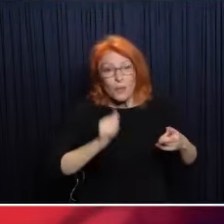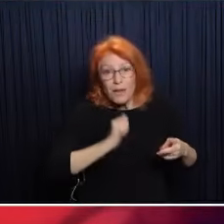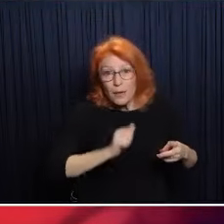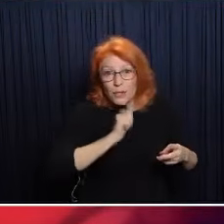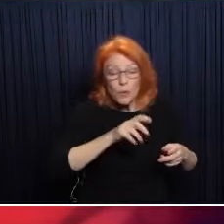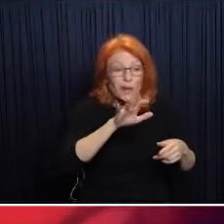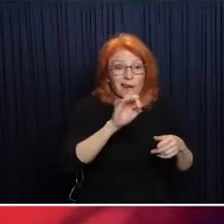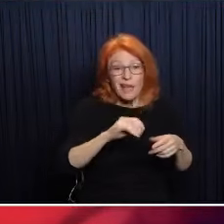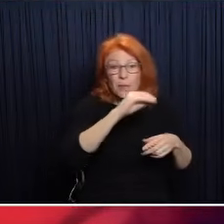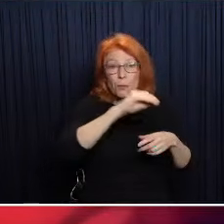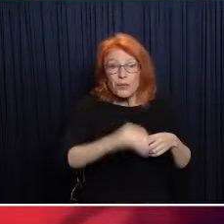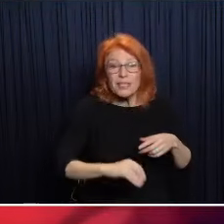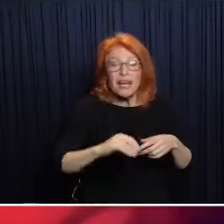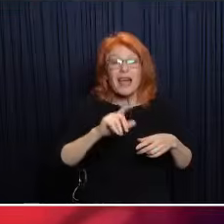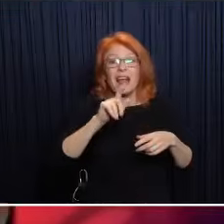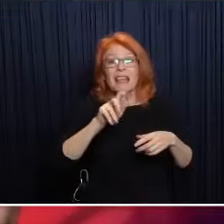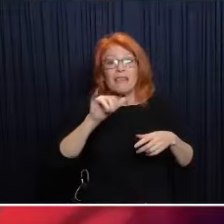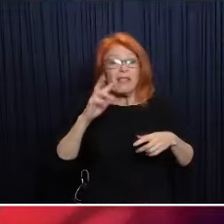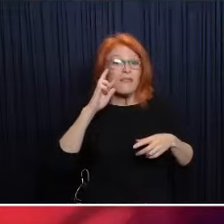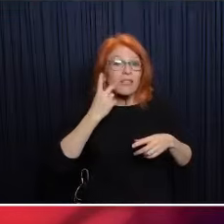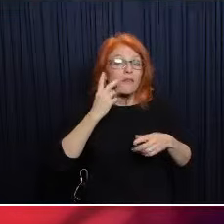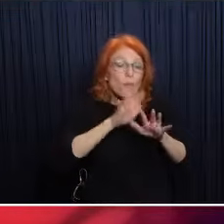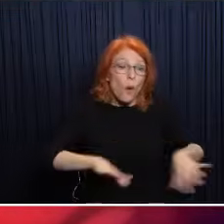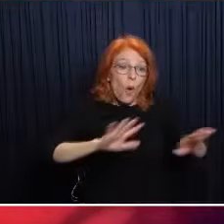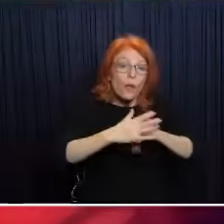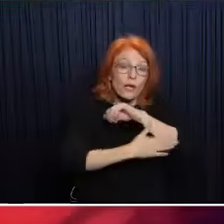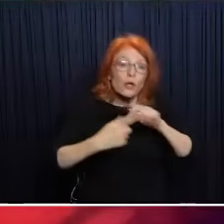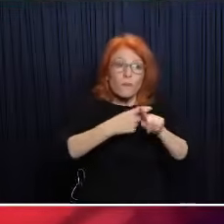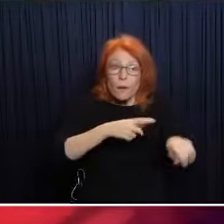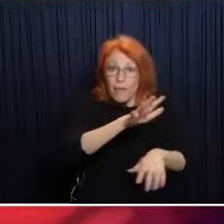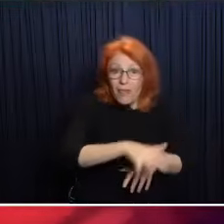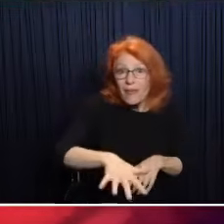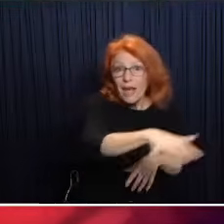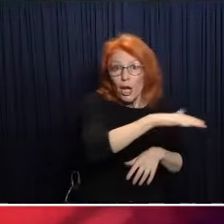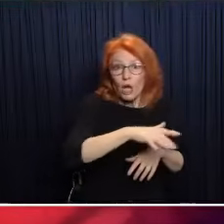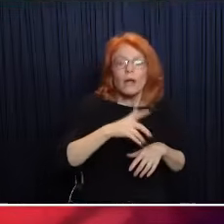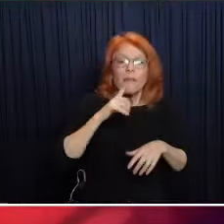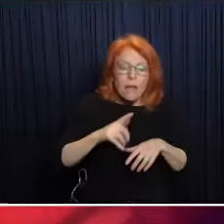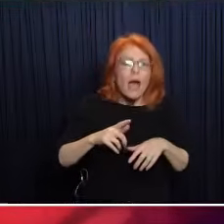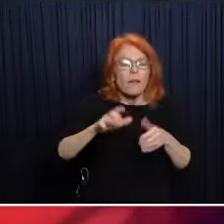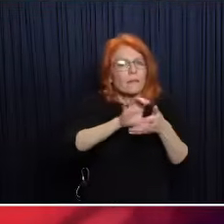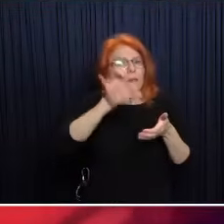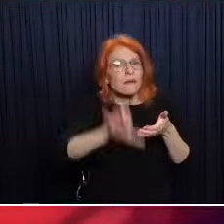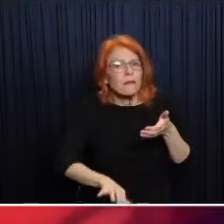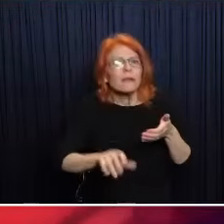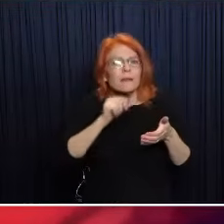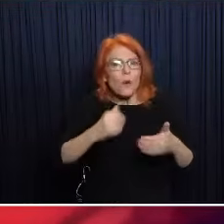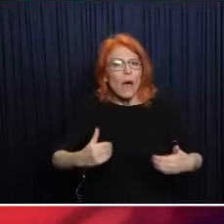THE MOST FROM THIS WATER SHORTAGE, IT IS YUMA AND